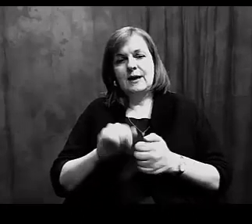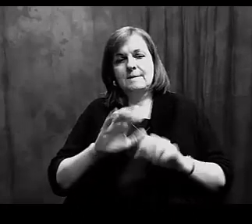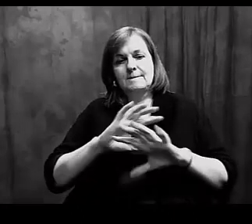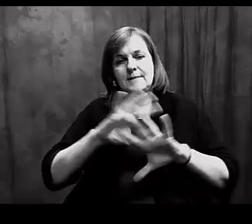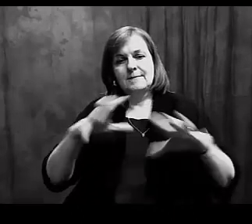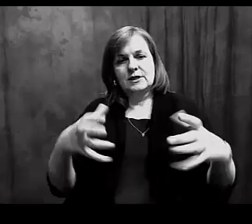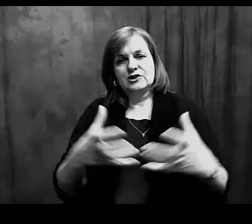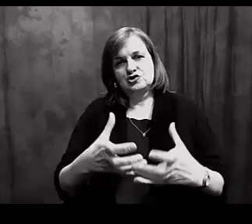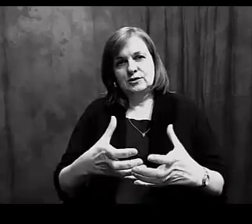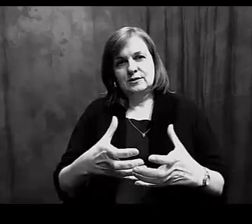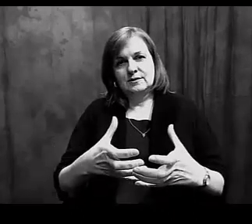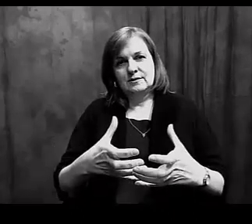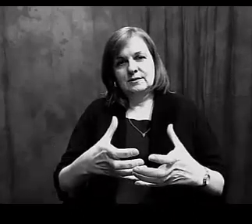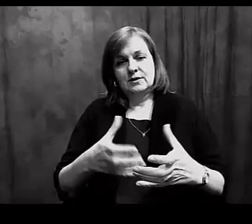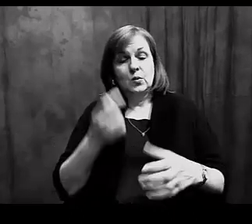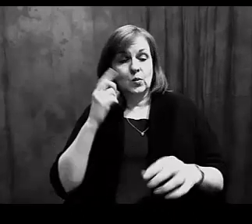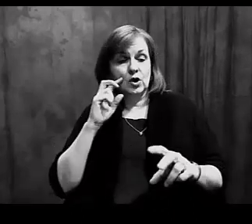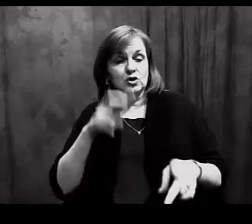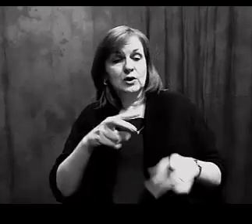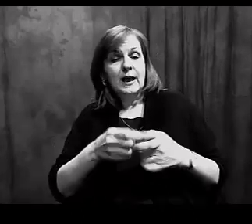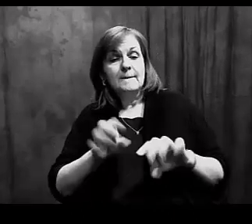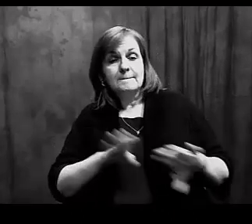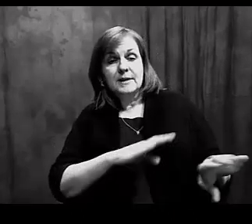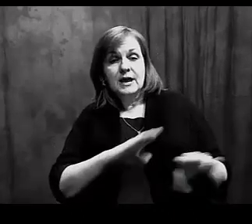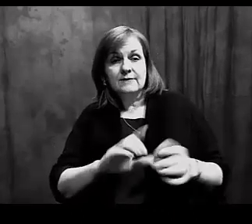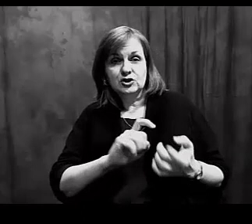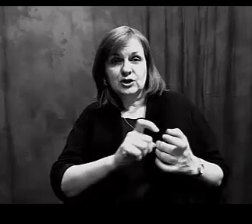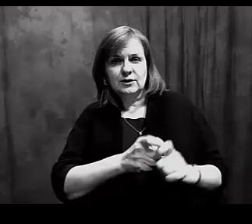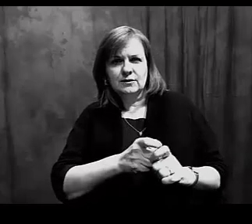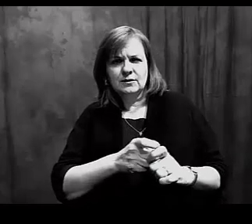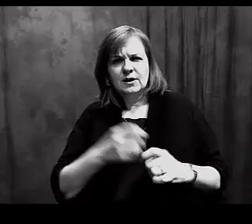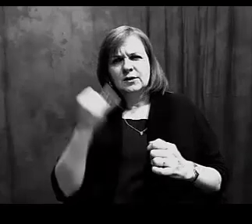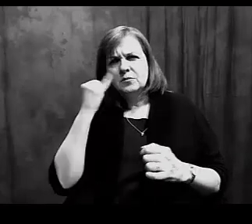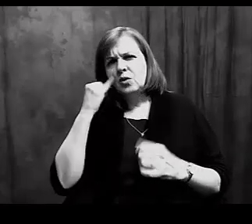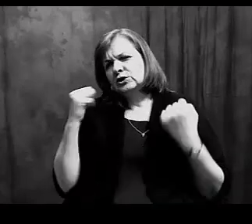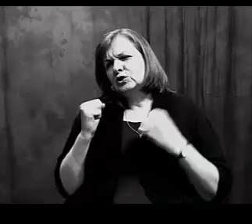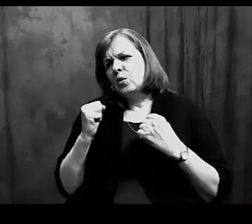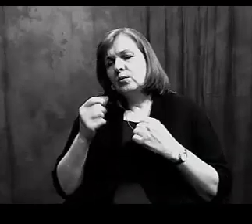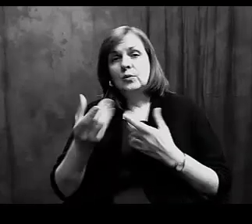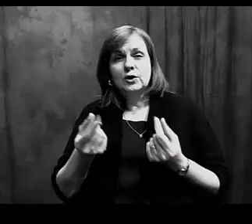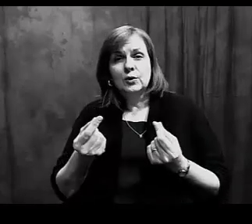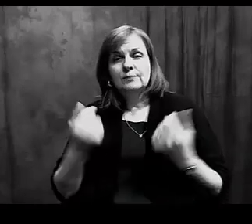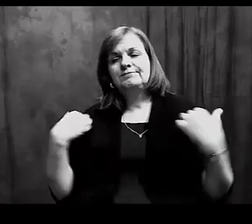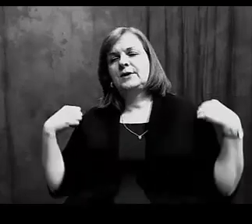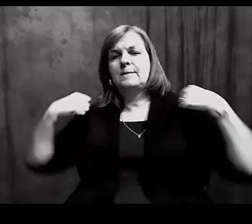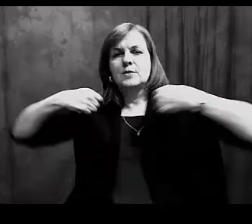so we can look at changes in basic behavior when it's cold outside -- you put a coat on [I hope!]